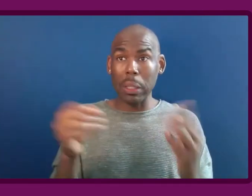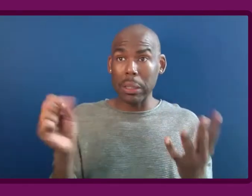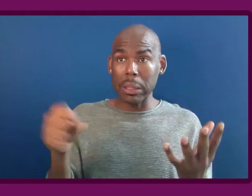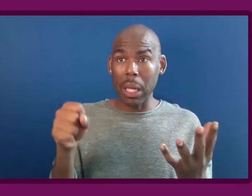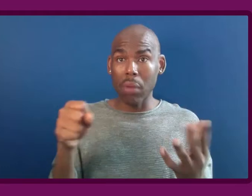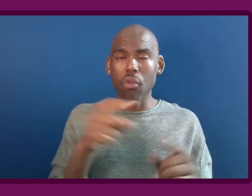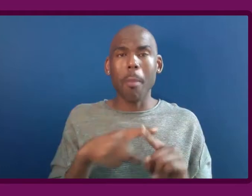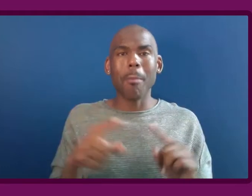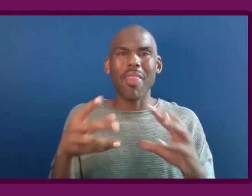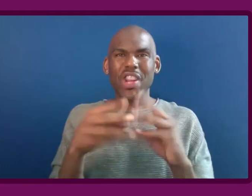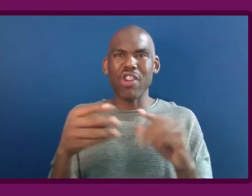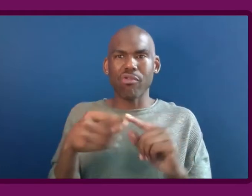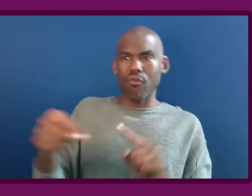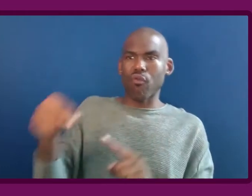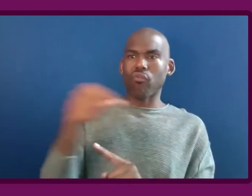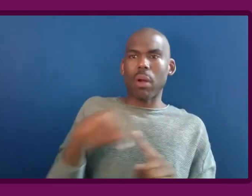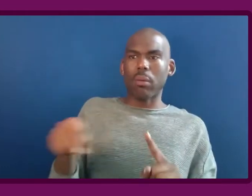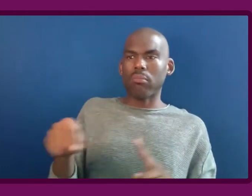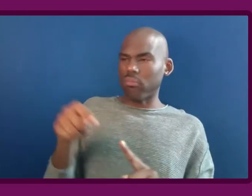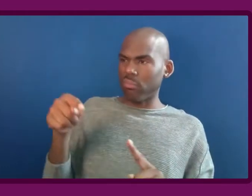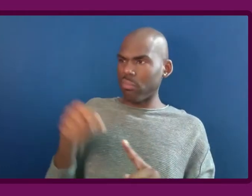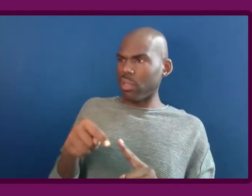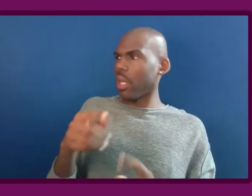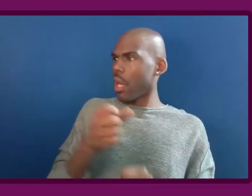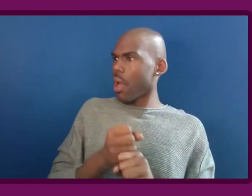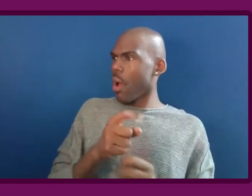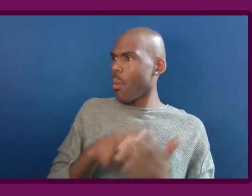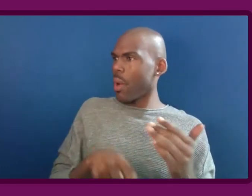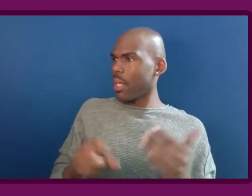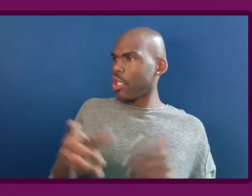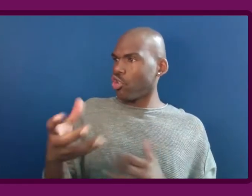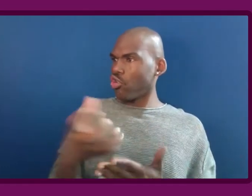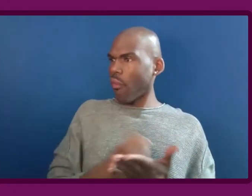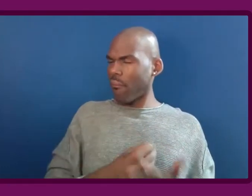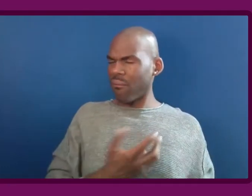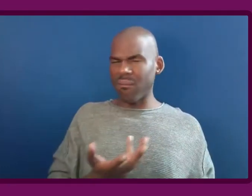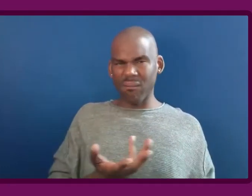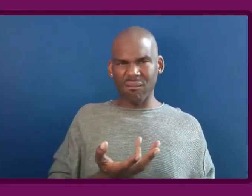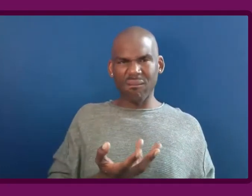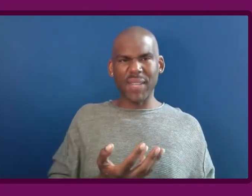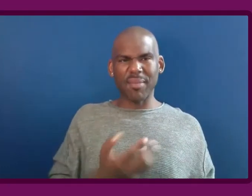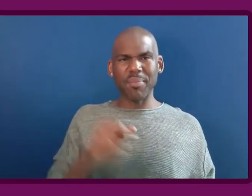Yeah, it could. But the narrative around that, saying he got what he deserved, these are the